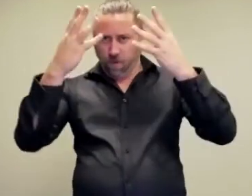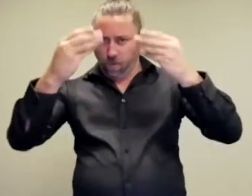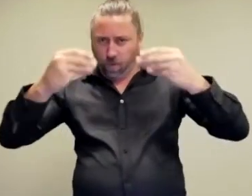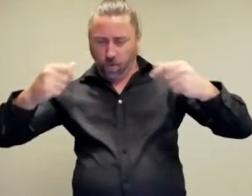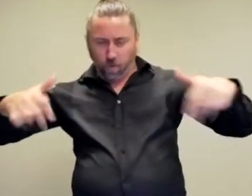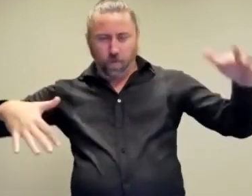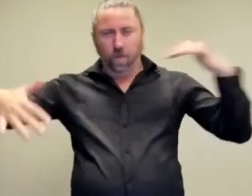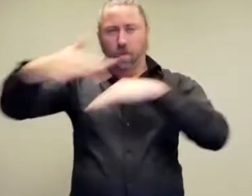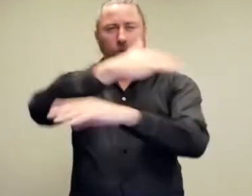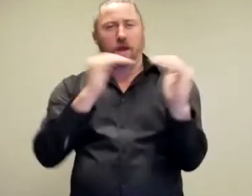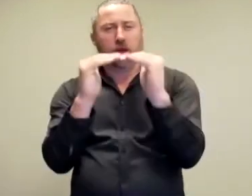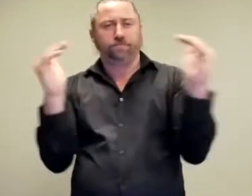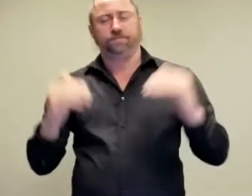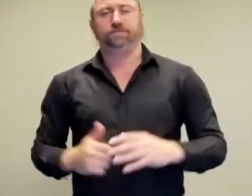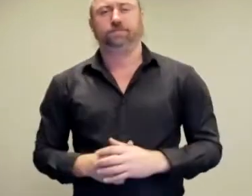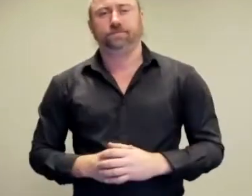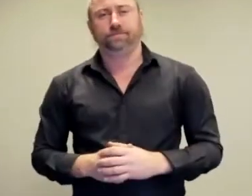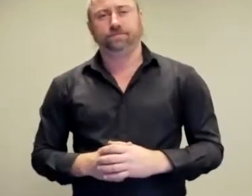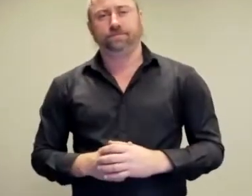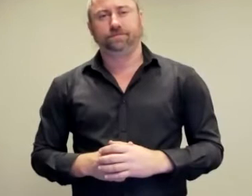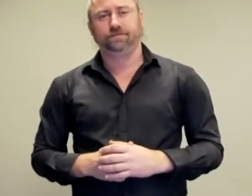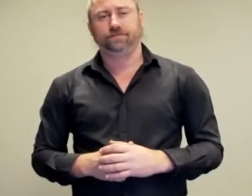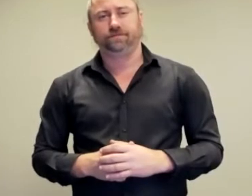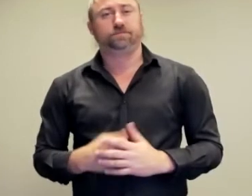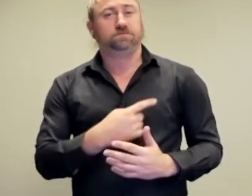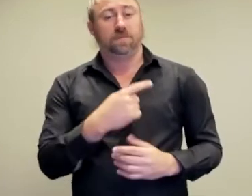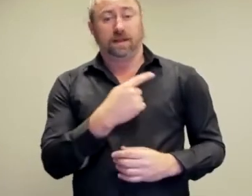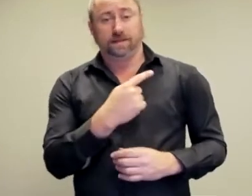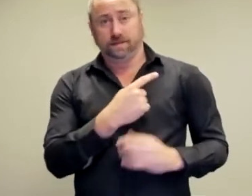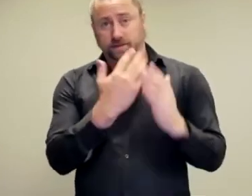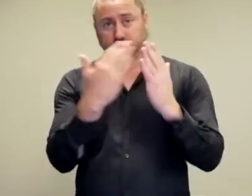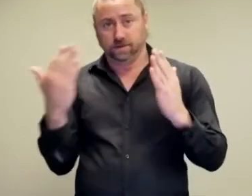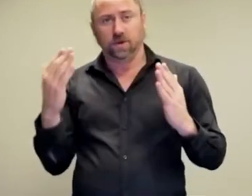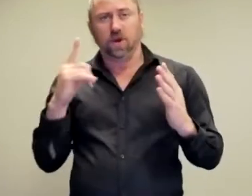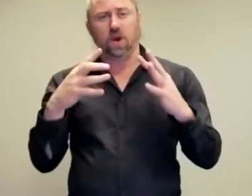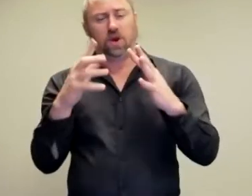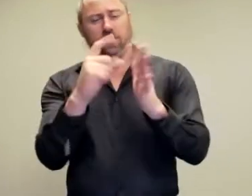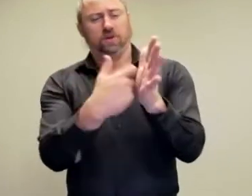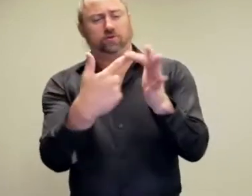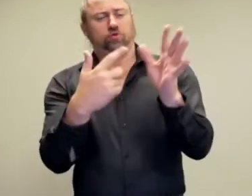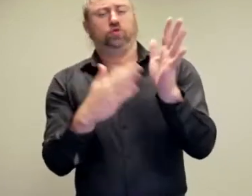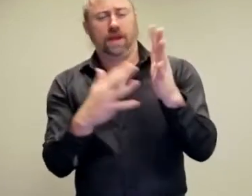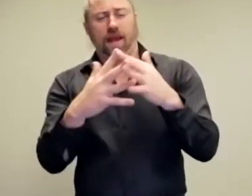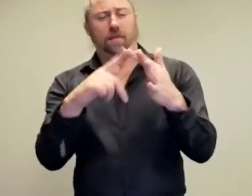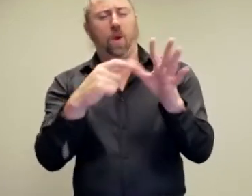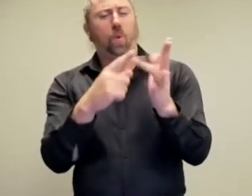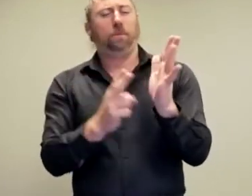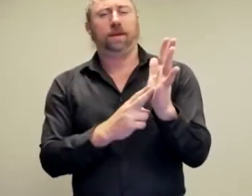Let's look at another work from the Collection. Dream weapon or another couple of works – but first off,